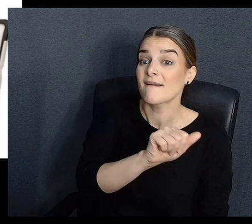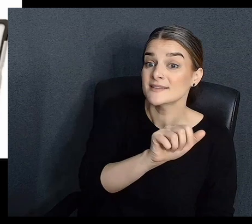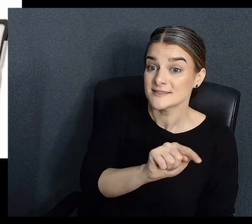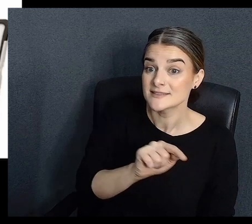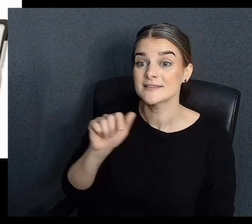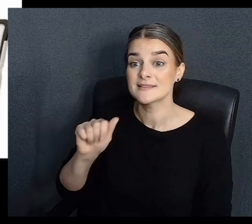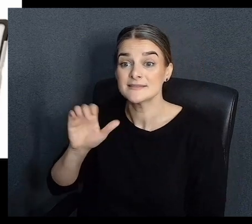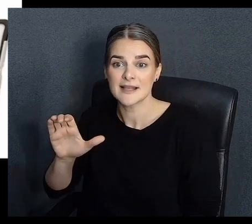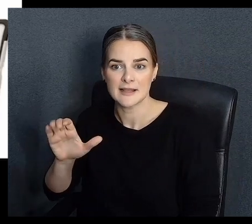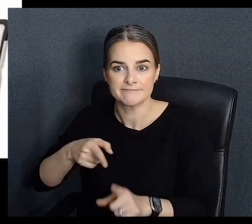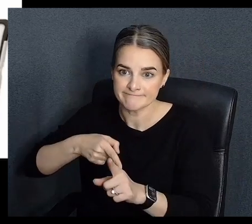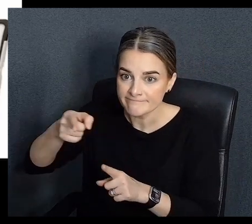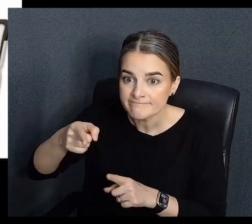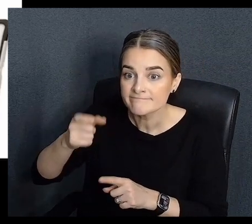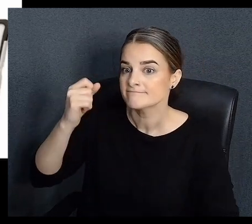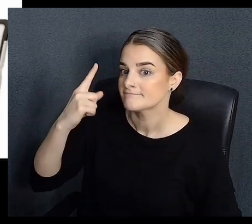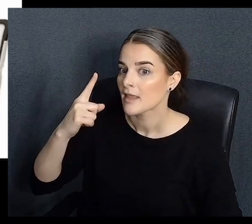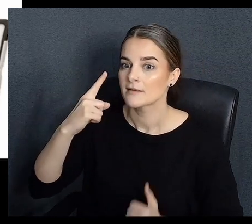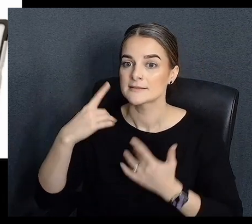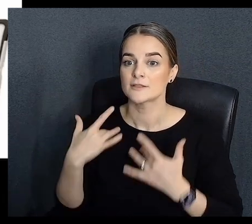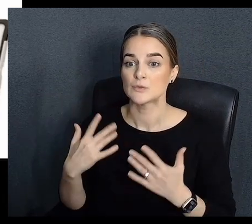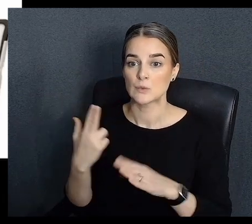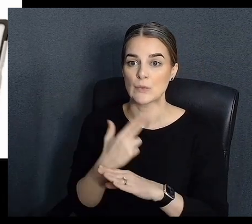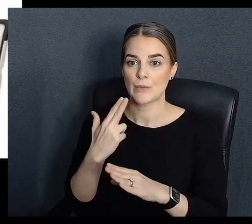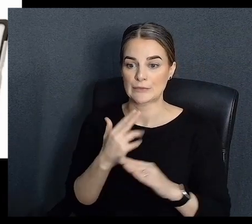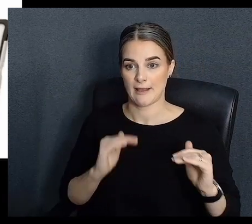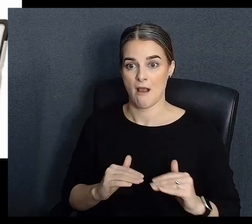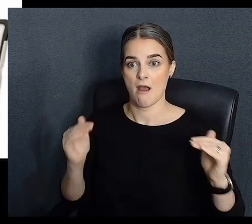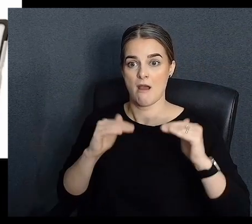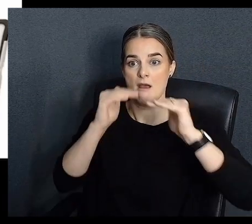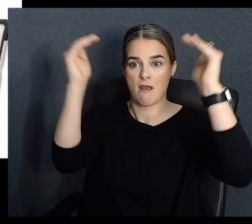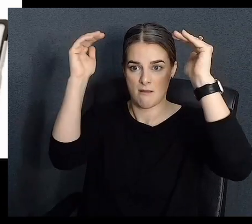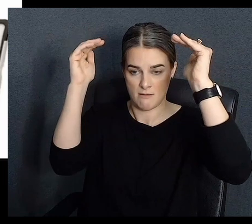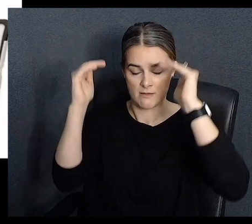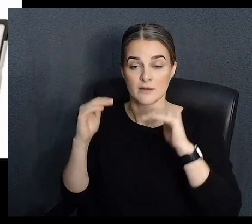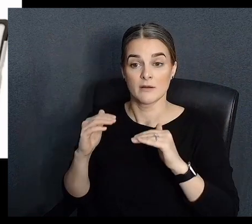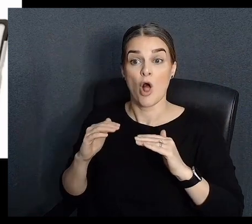we tend to use a hierarchy ranging from low and light tech,